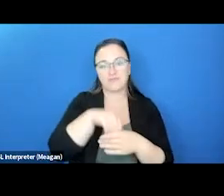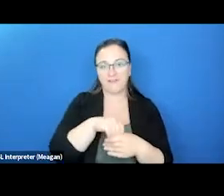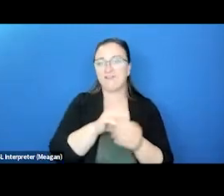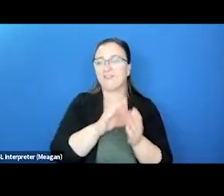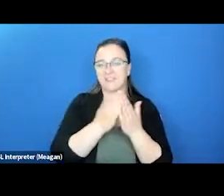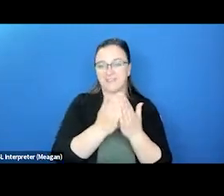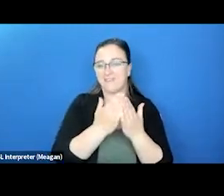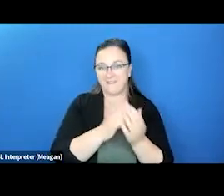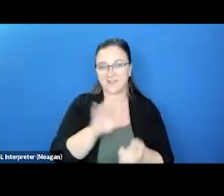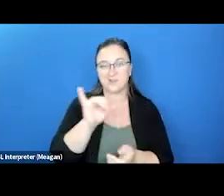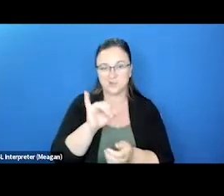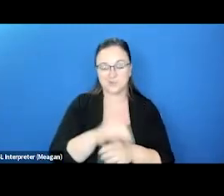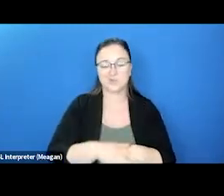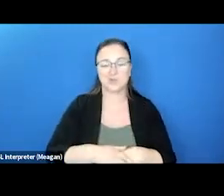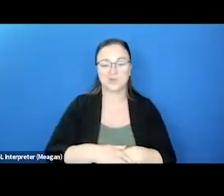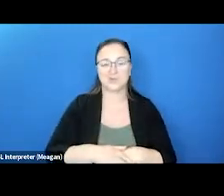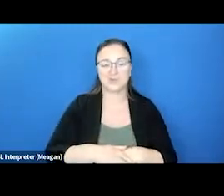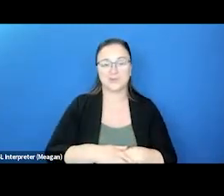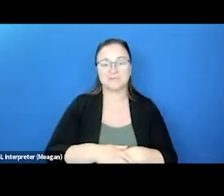being able to really use that self-care guide